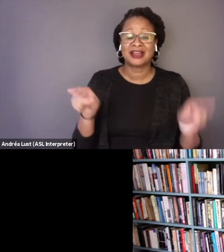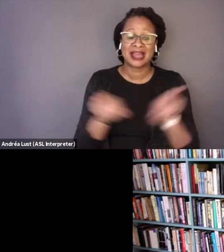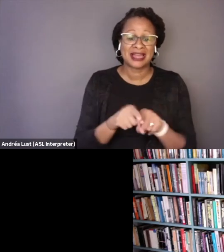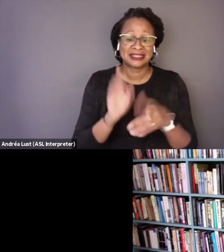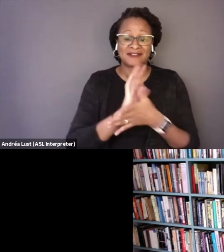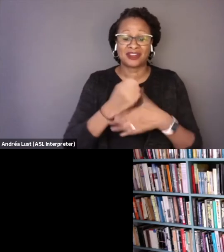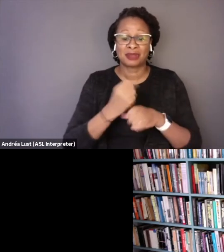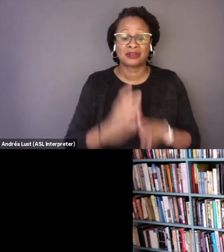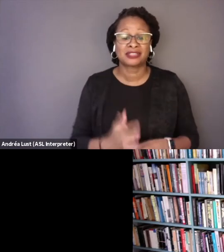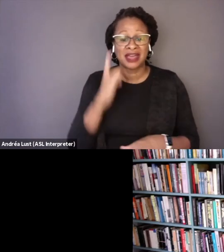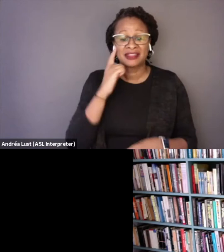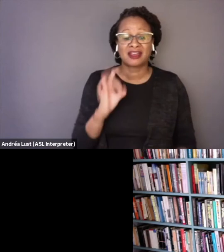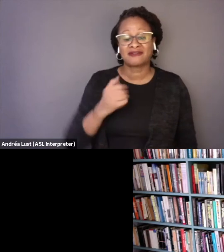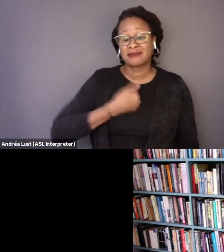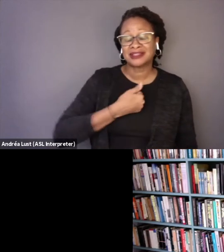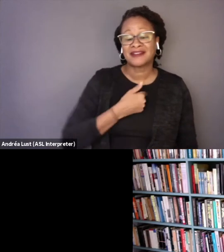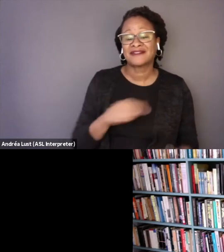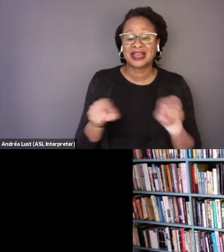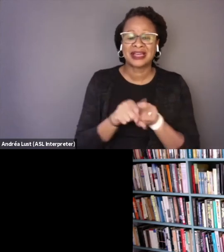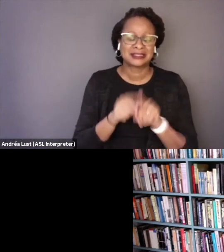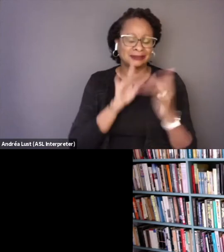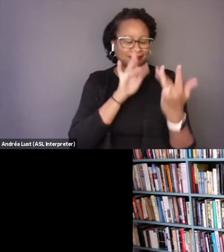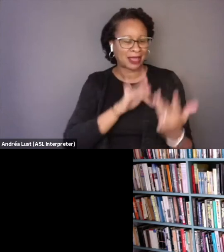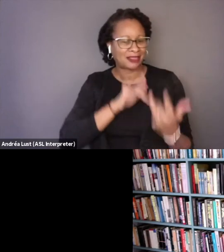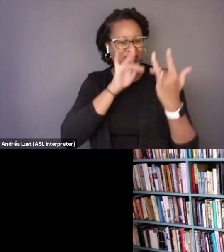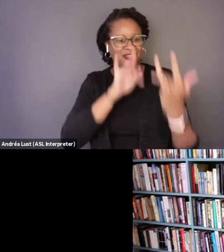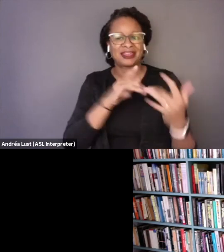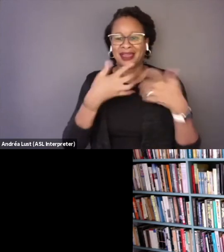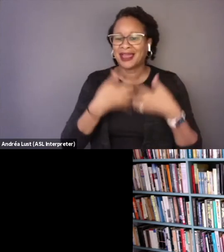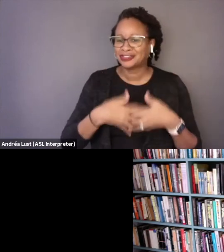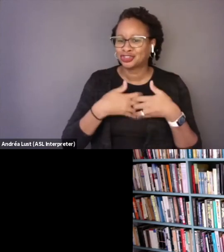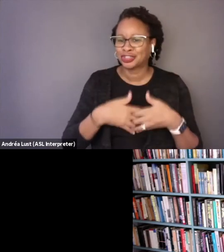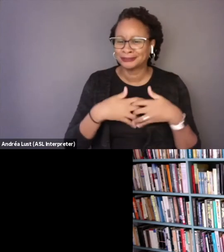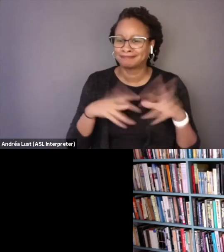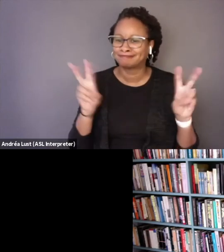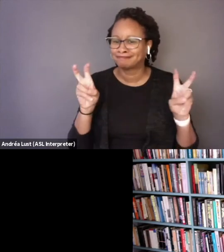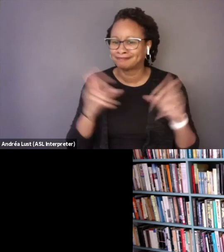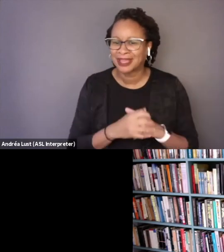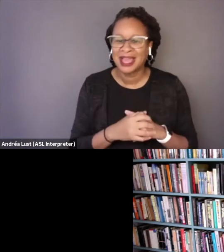I think of myself as an empathy engine. That's kind of what my goal is in the films that I make.